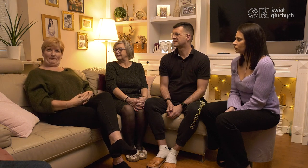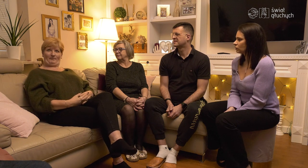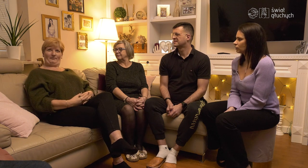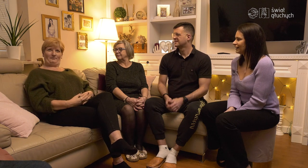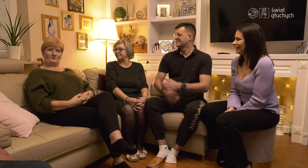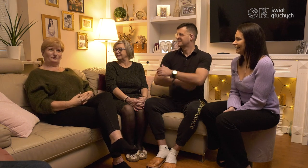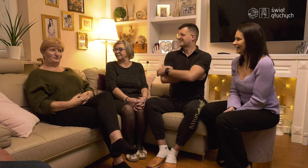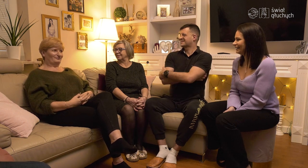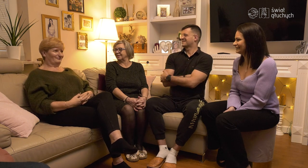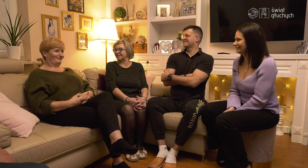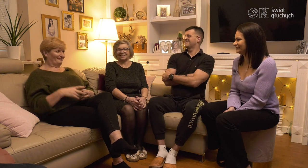And the person was shocked.